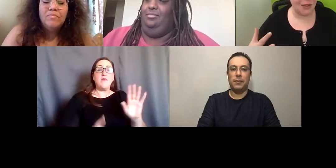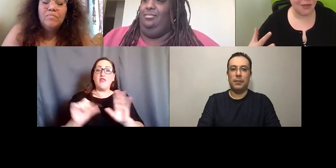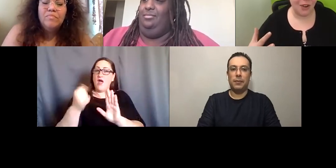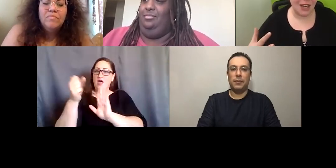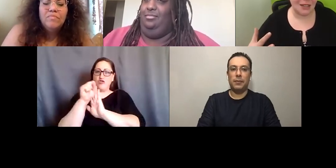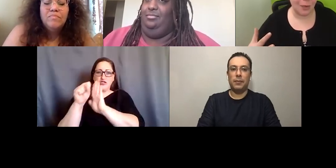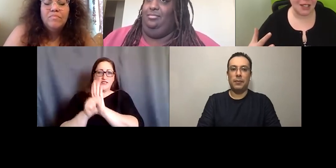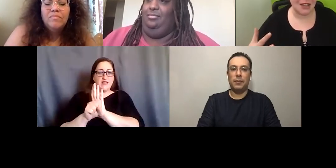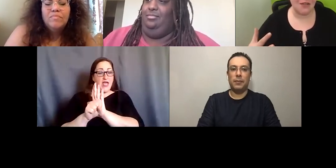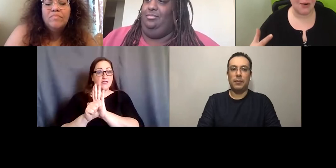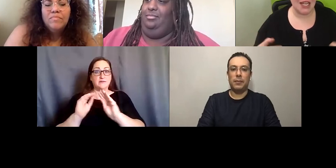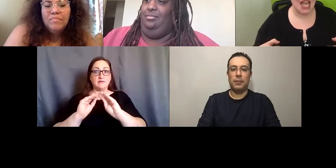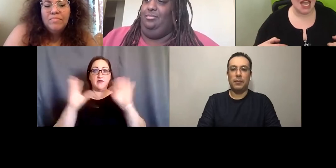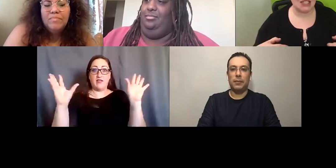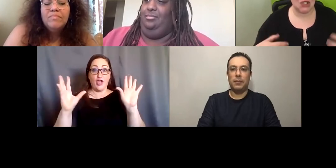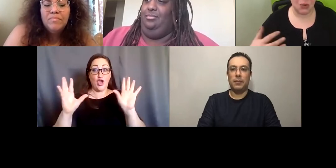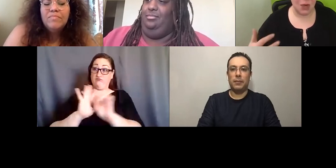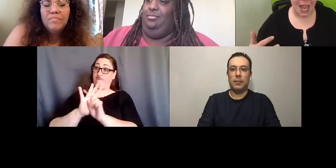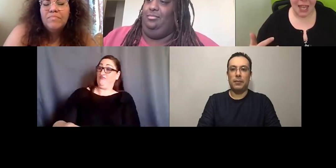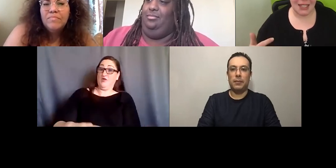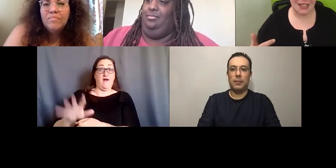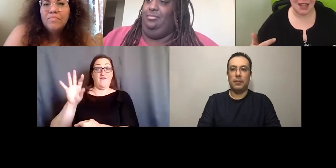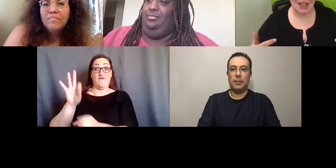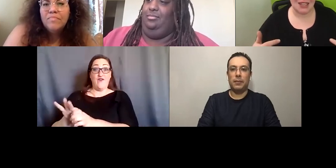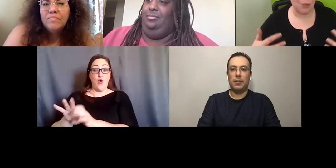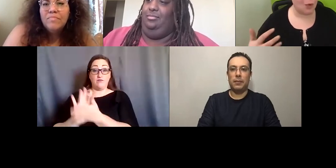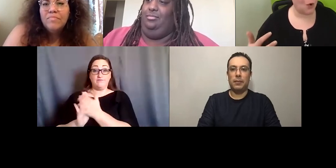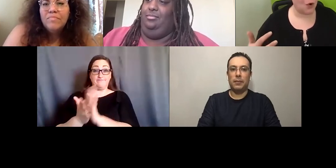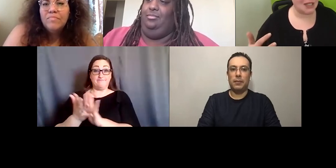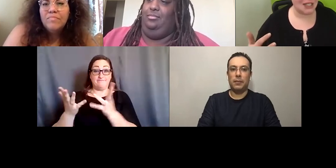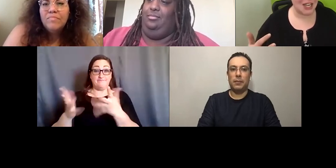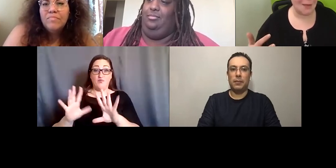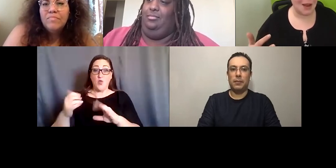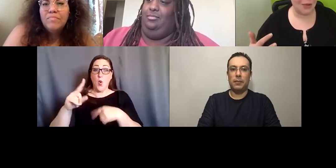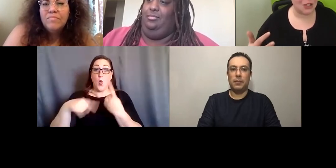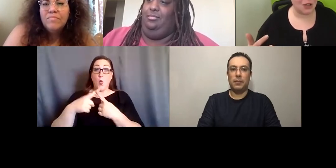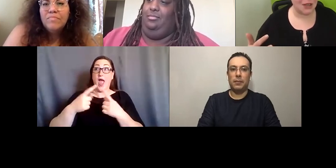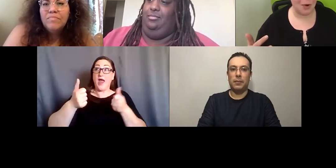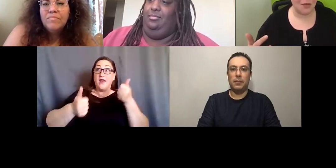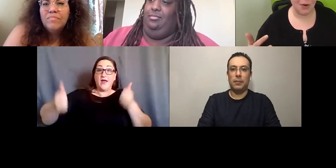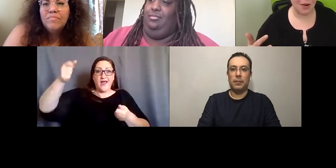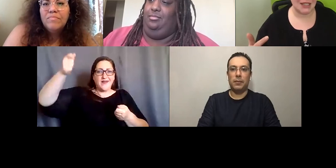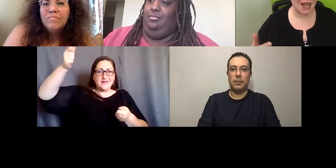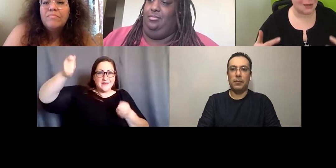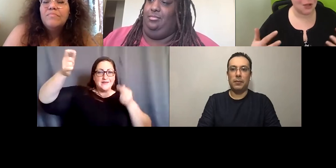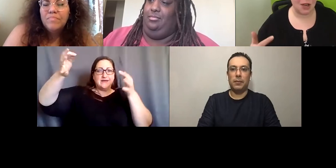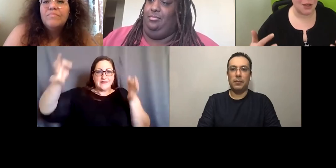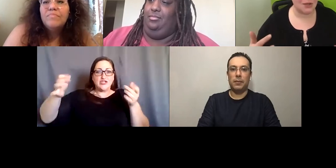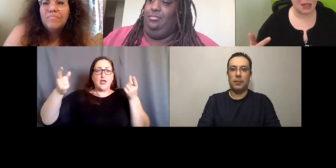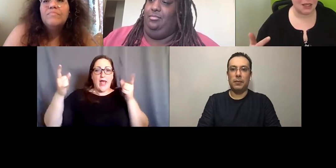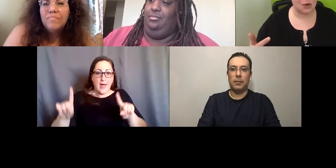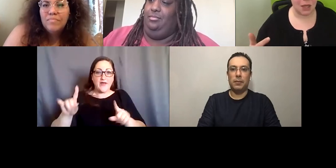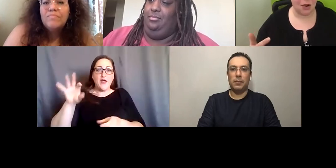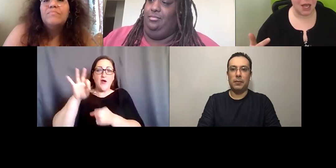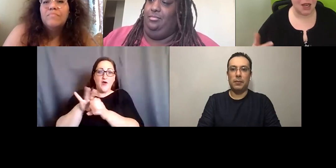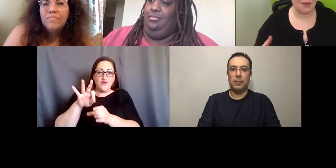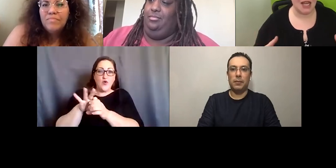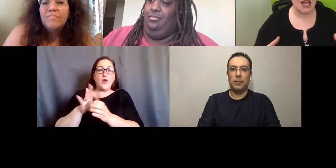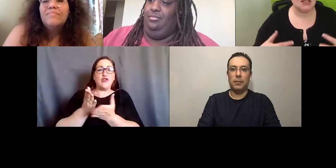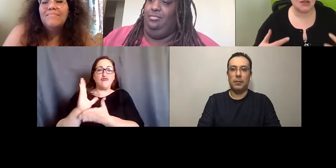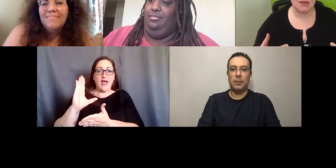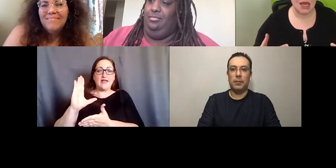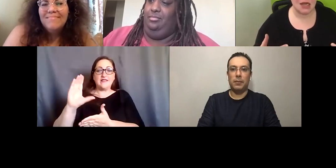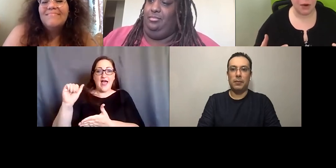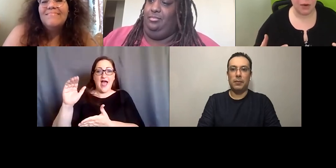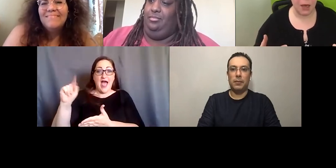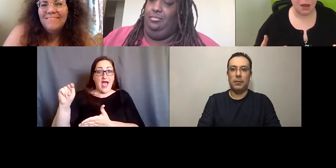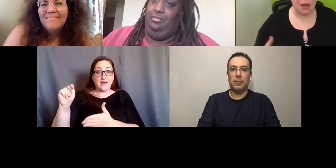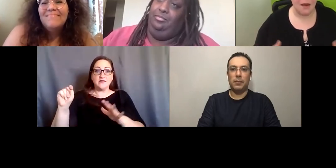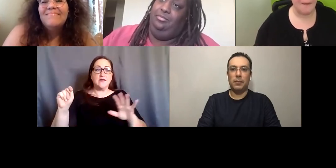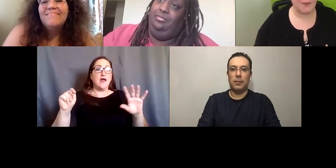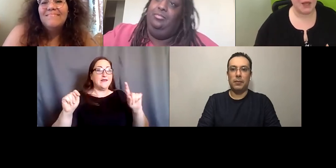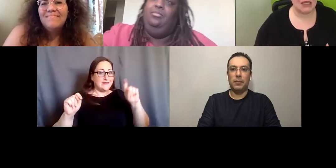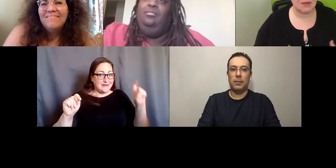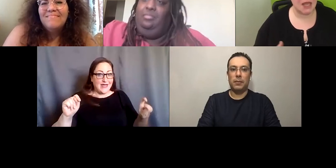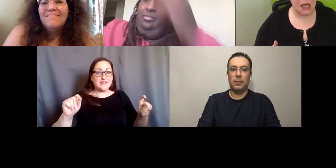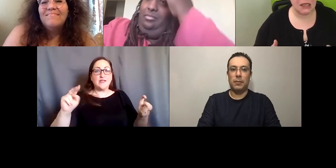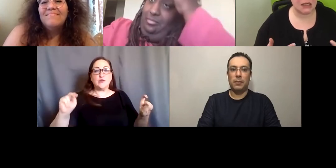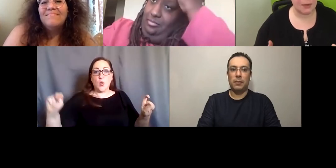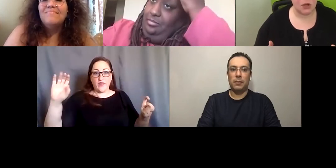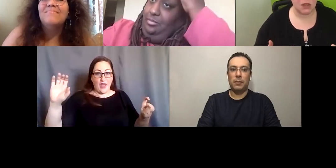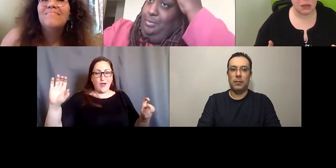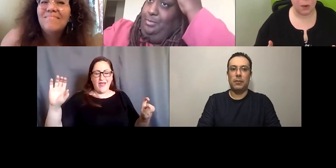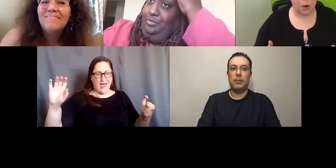suppressing the vote as soon as the Supreme Court decision came down that struck down part of the Voting Rights Act. I’m talking about you, Texas and North Carolina. Right? So some of that is very real. But, to be honest, as someone who does this work all the time,